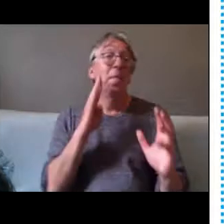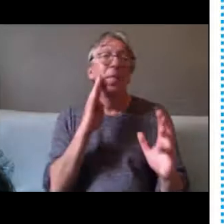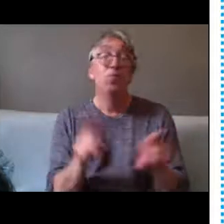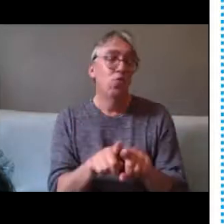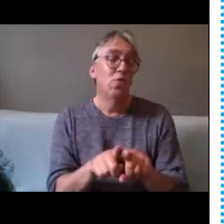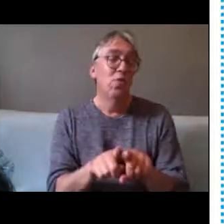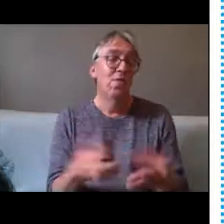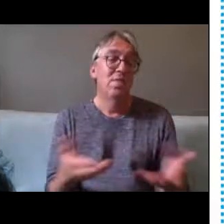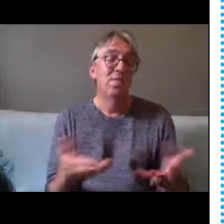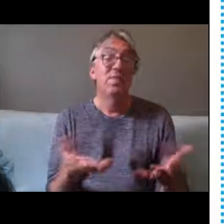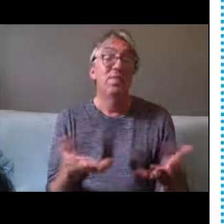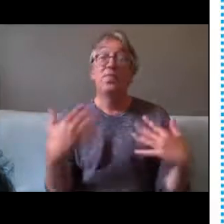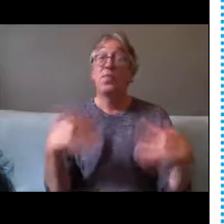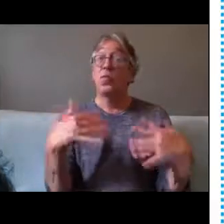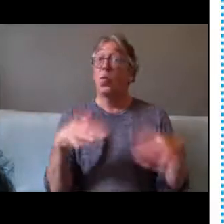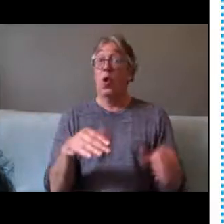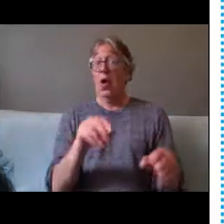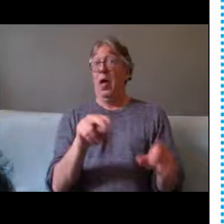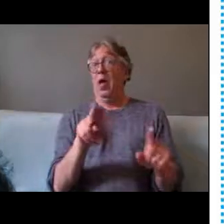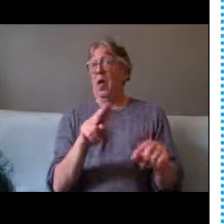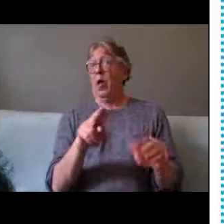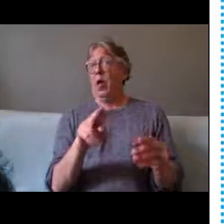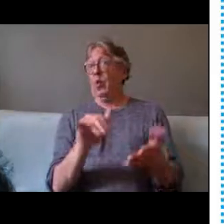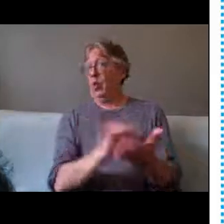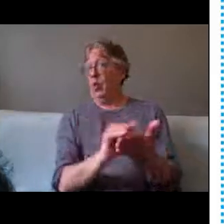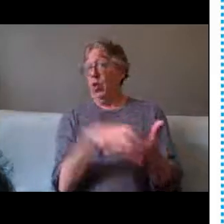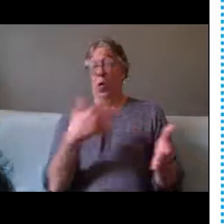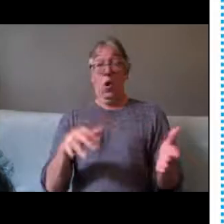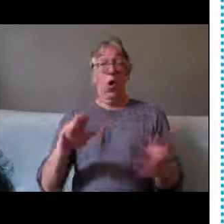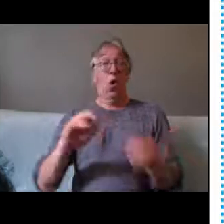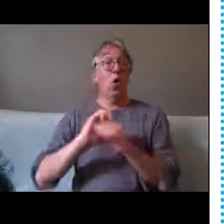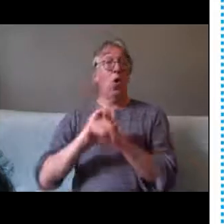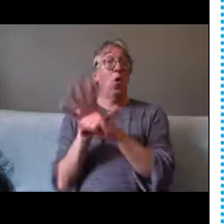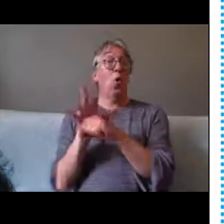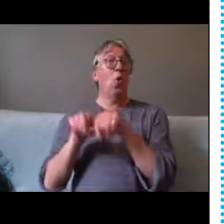a very heavy impact on the population of COVID-19.